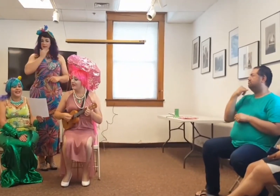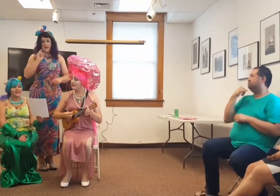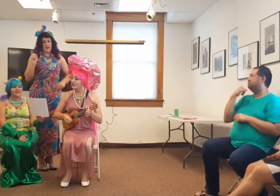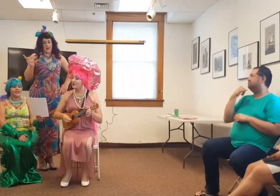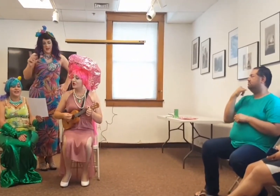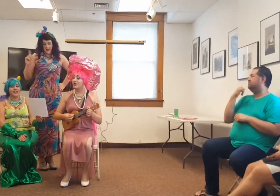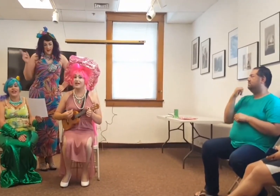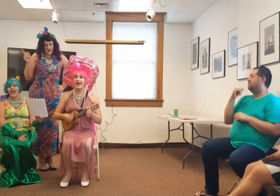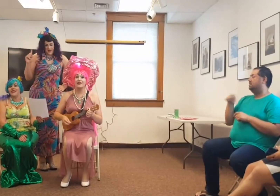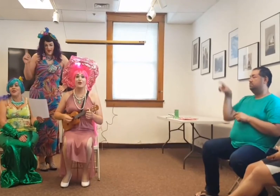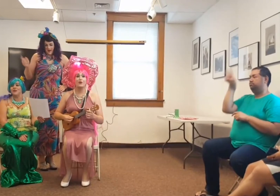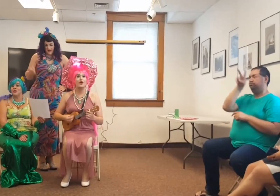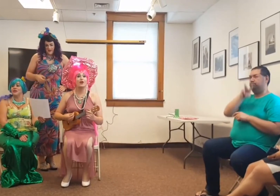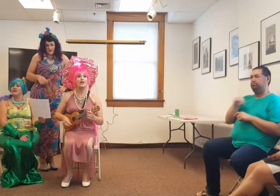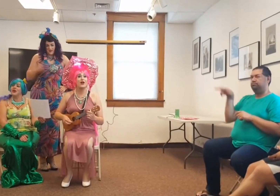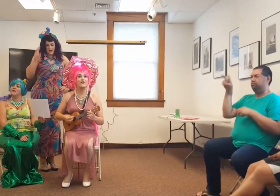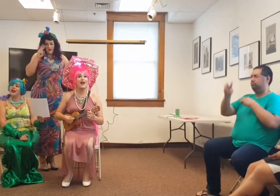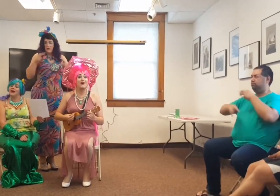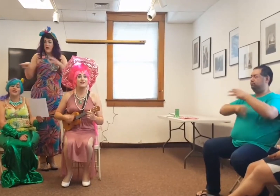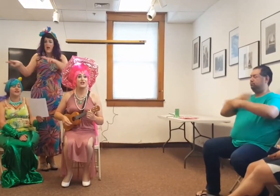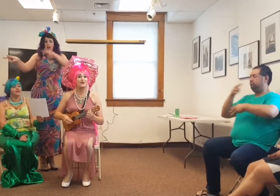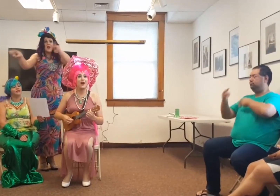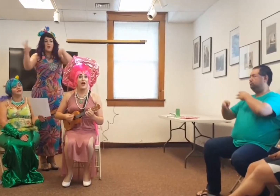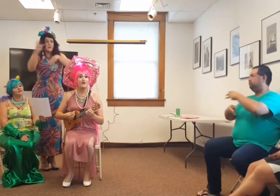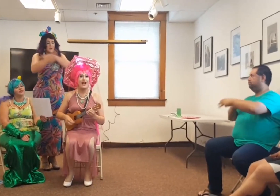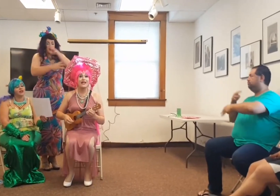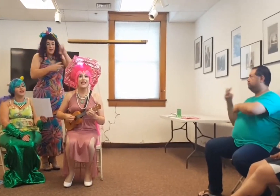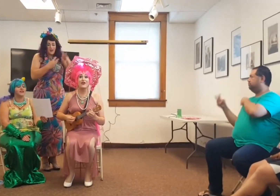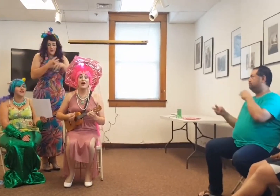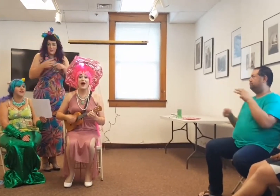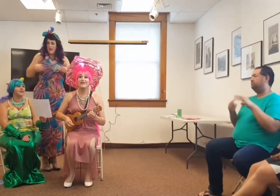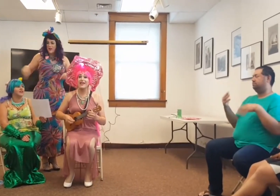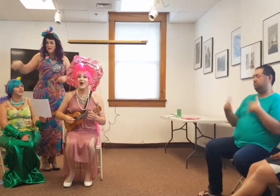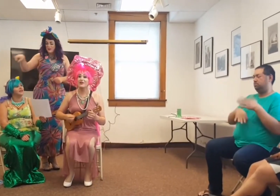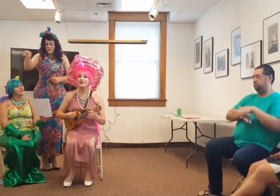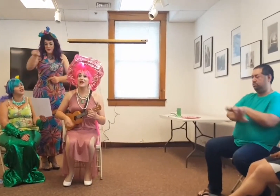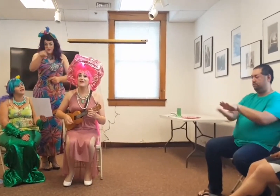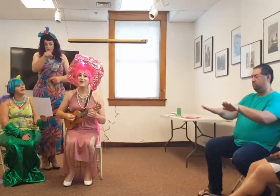Just look at the world around you. Right here on the ocean floor!